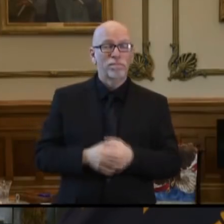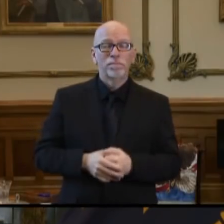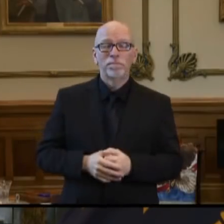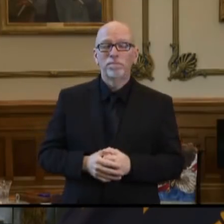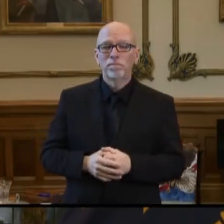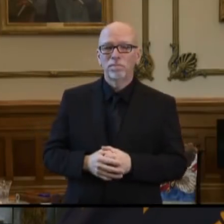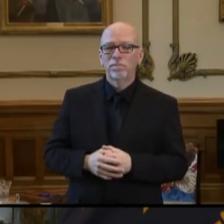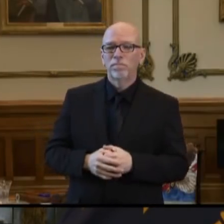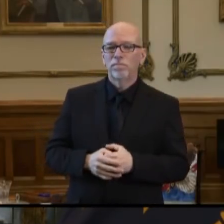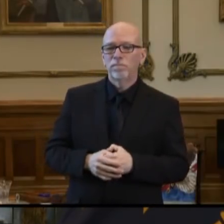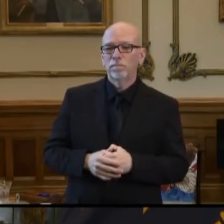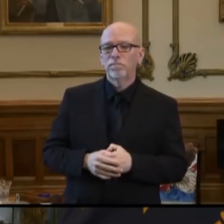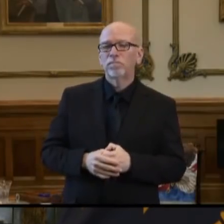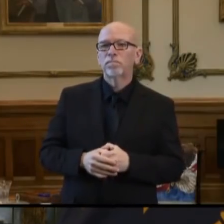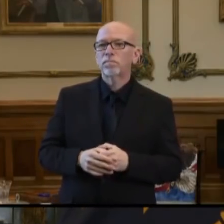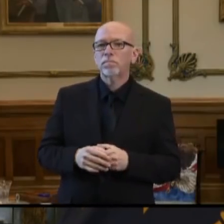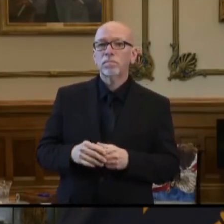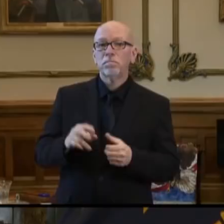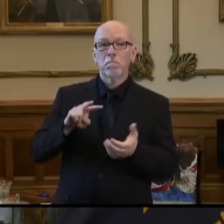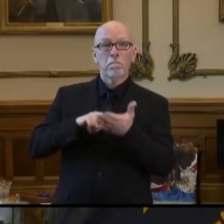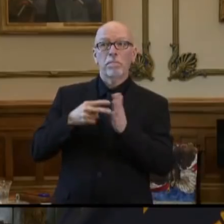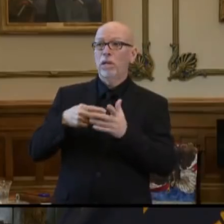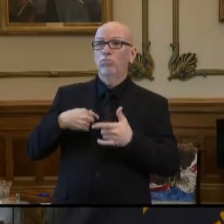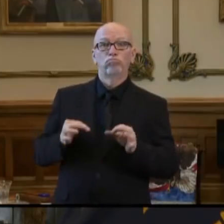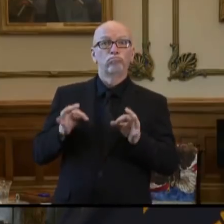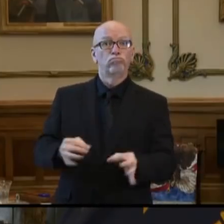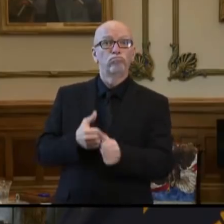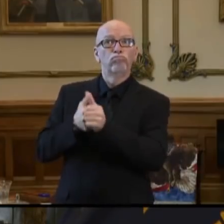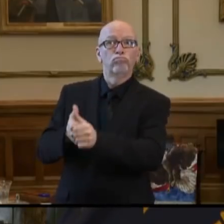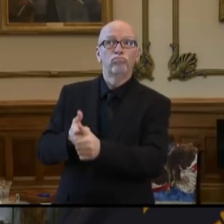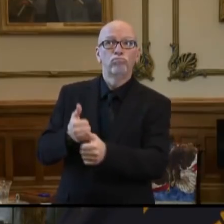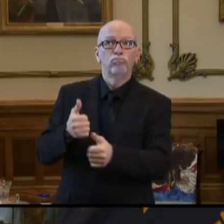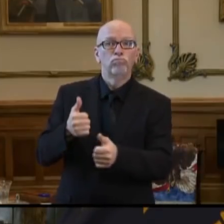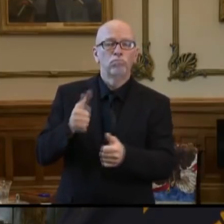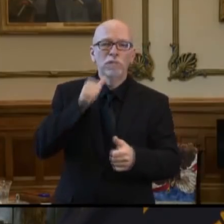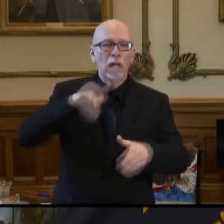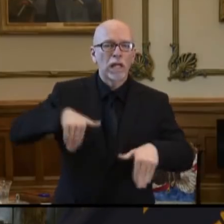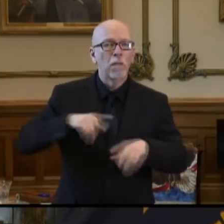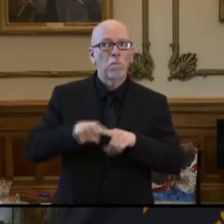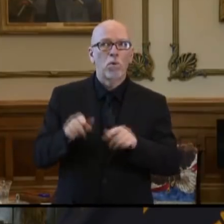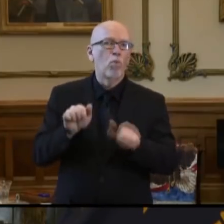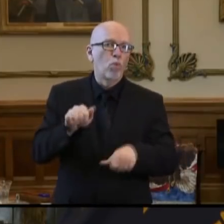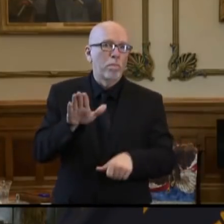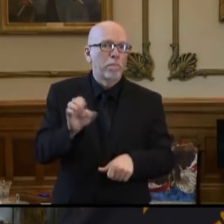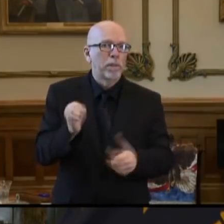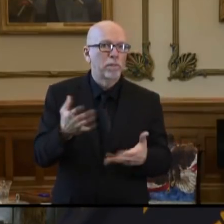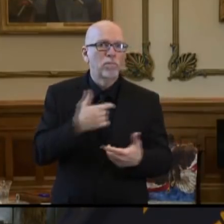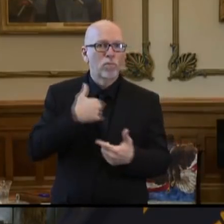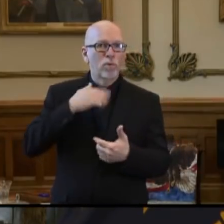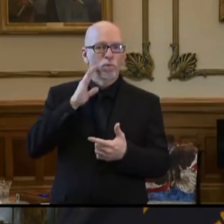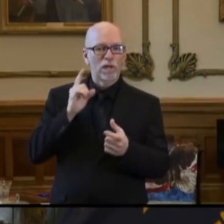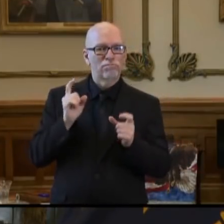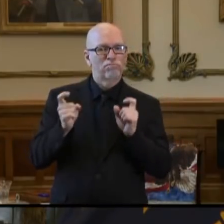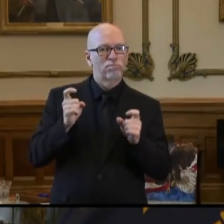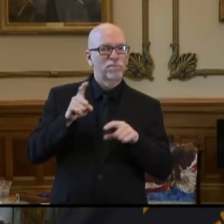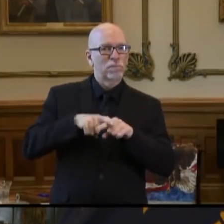ORDER FOR THE STATE OF INDIANA WILL POTENTIALLY BE EXTENDED UP TO THE SAME TIME IT'S IT DOESN'T MEAN IT WILL BUT IT